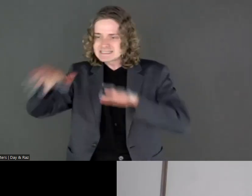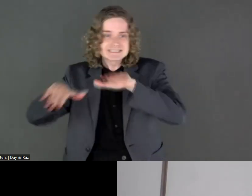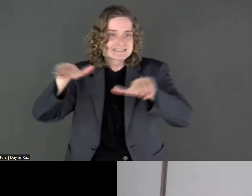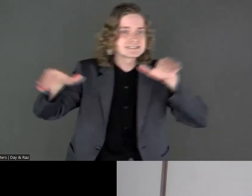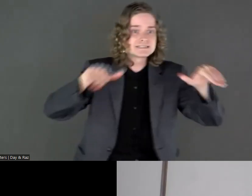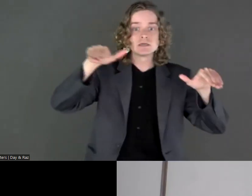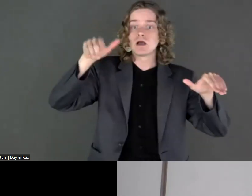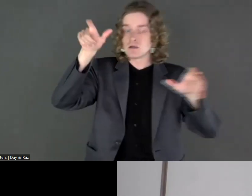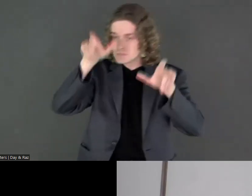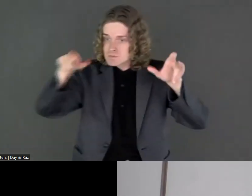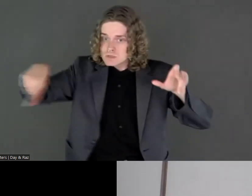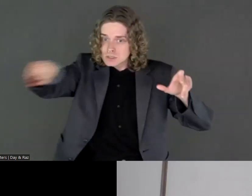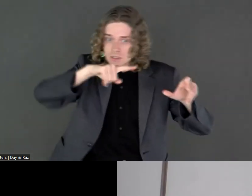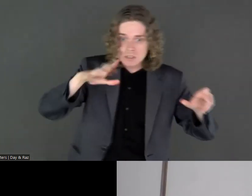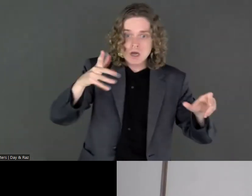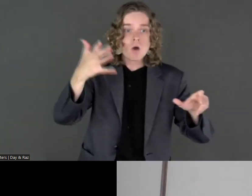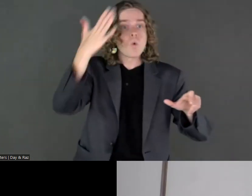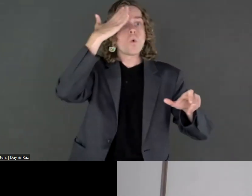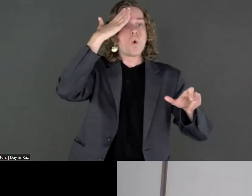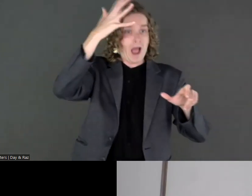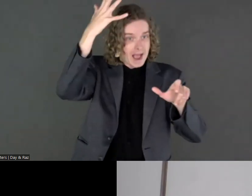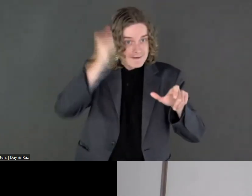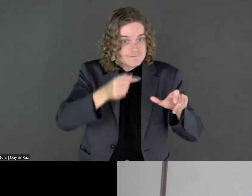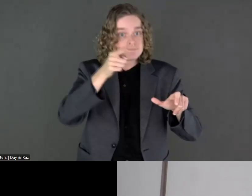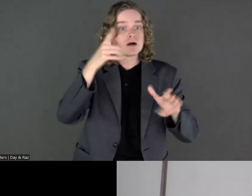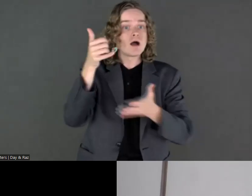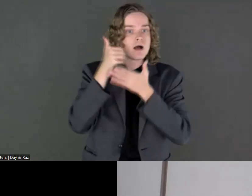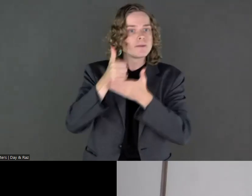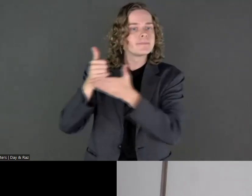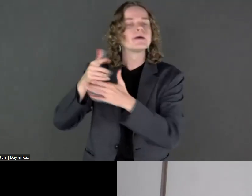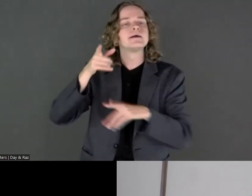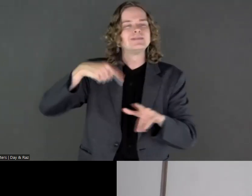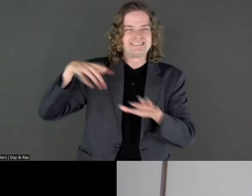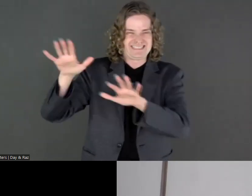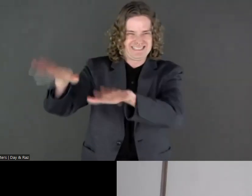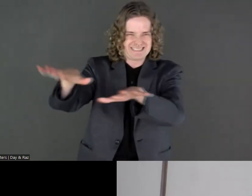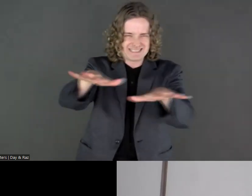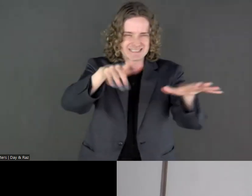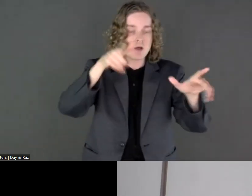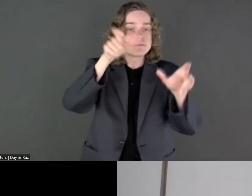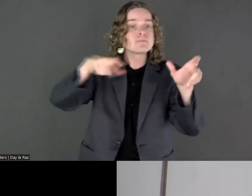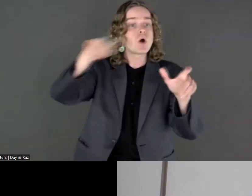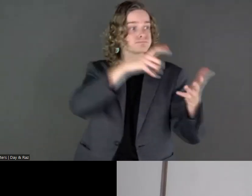they will, is that humanitarian assistance should include every person with disability and not just